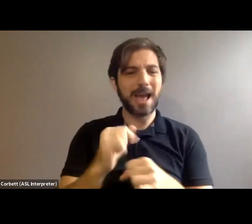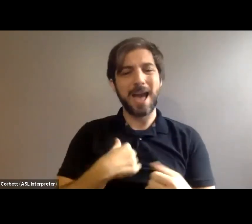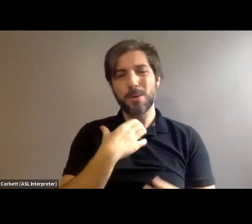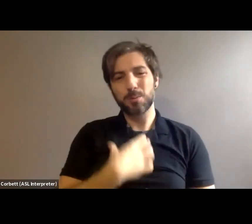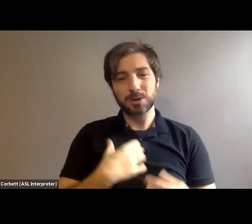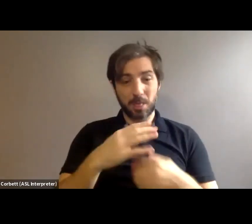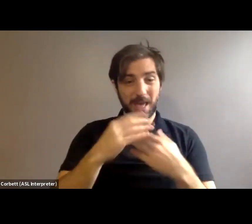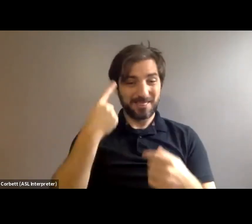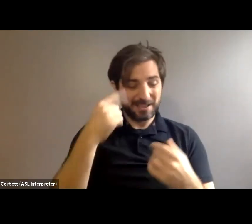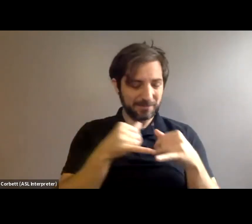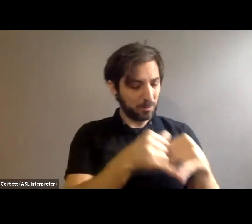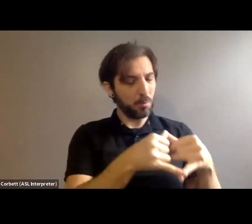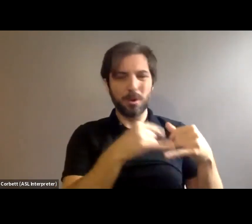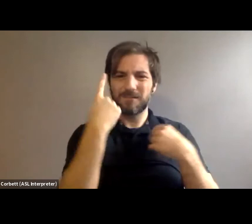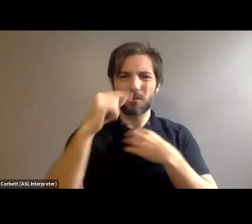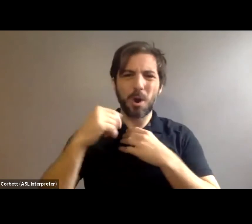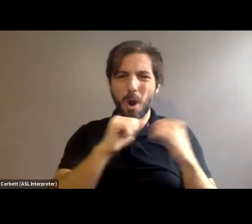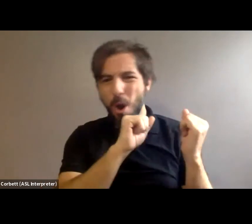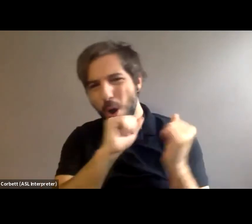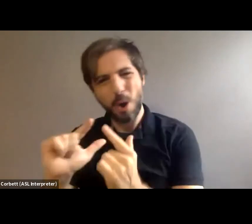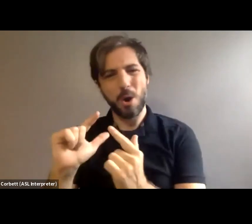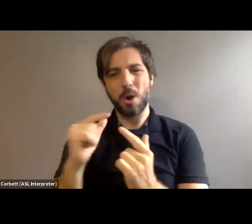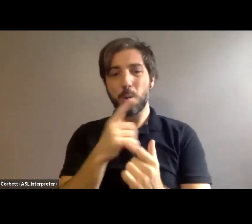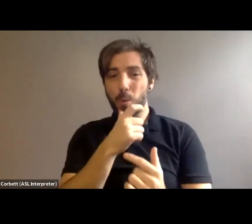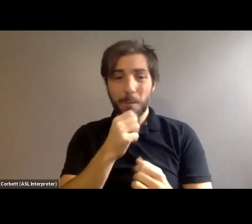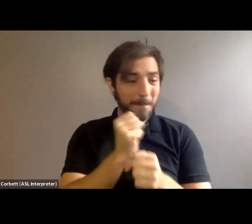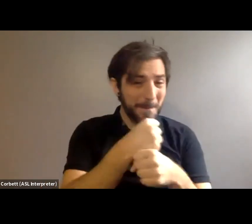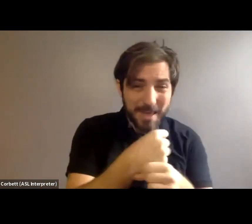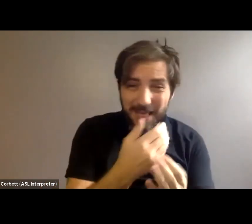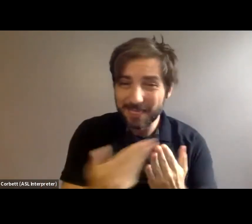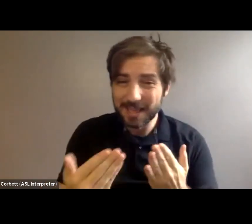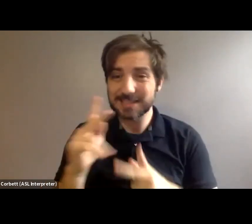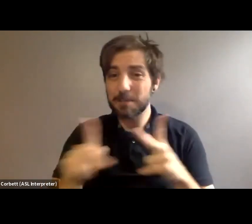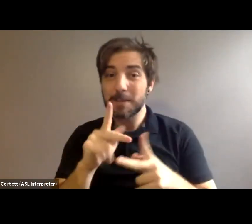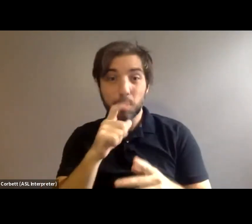people who make things, the people who attend them, the people who fund it. So this is really